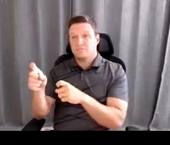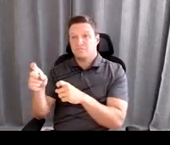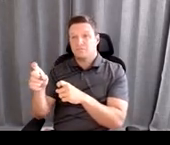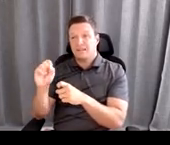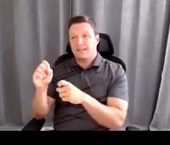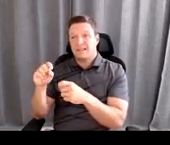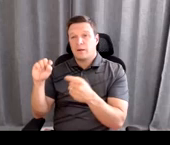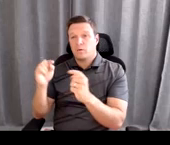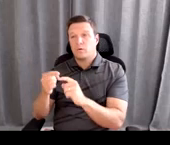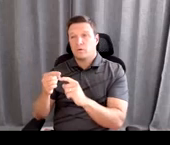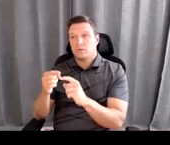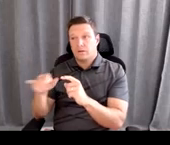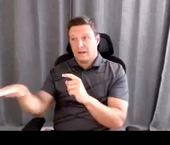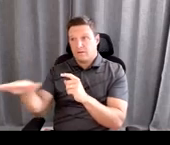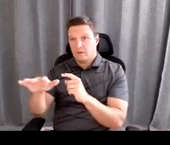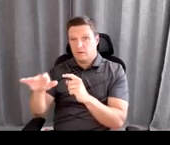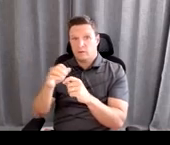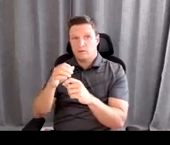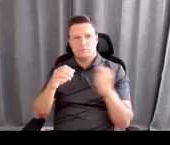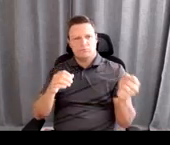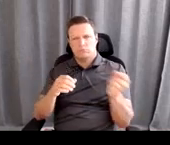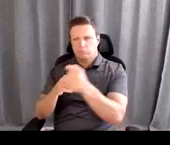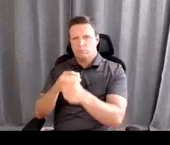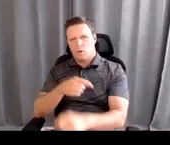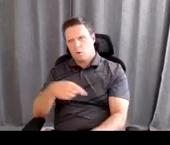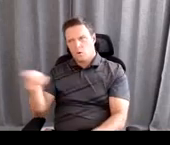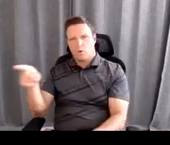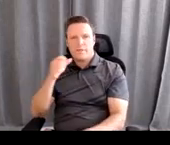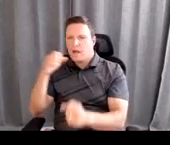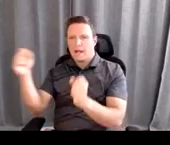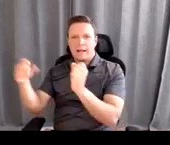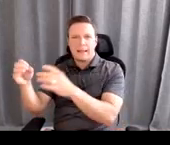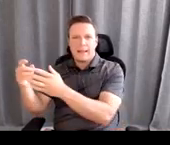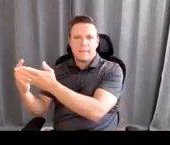in to do work and not collaborating with the allies that exists there already.